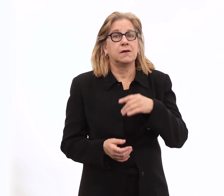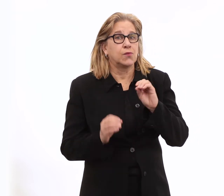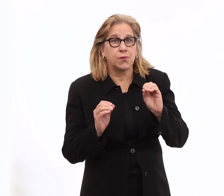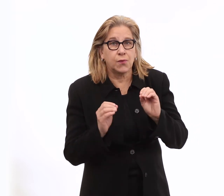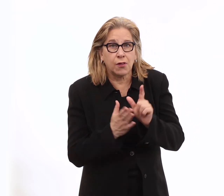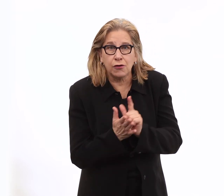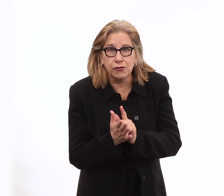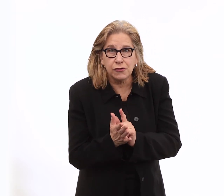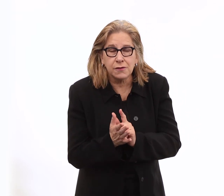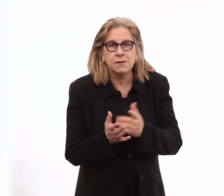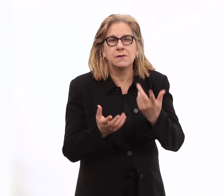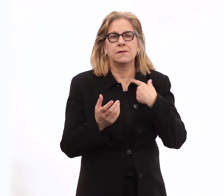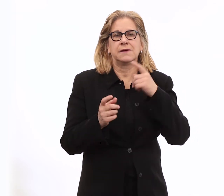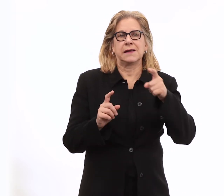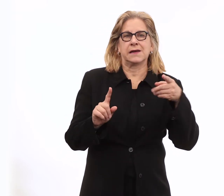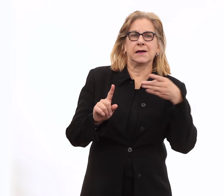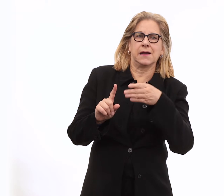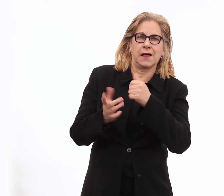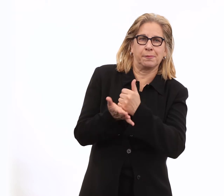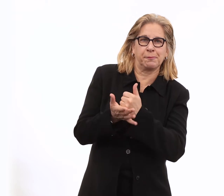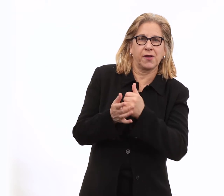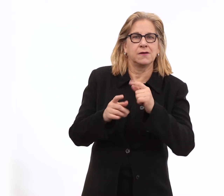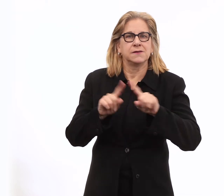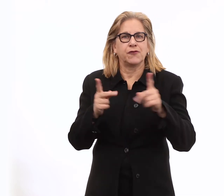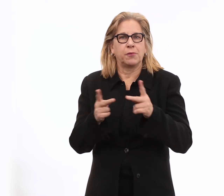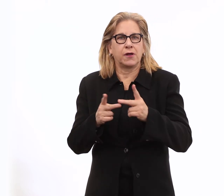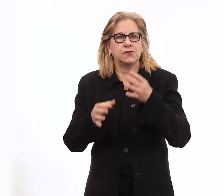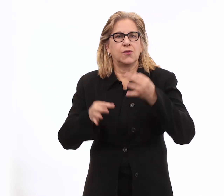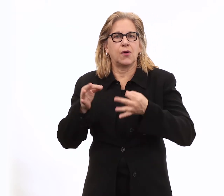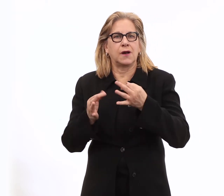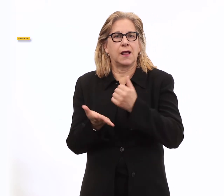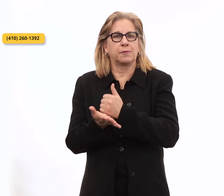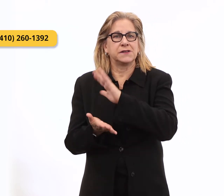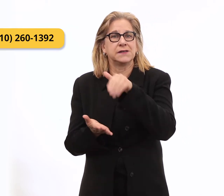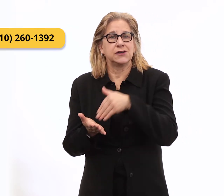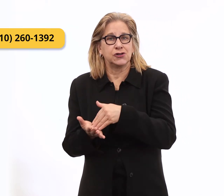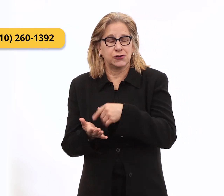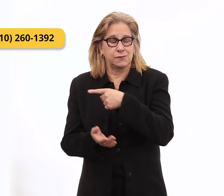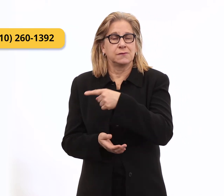by a lawyer, you may get help with the form at a court help center.